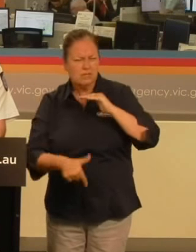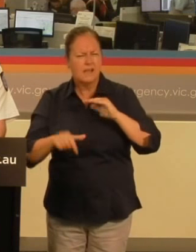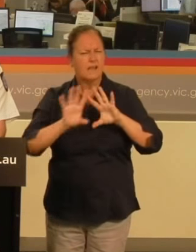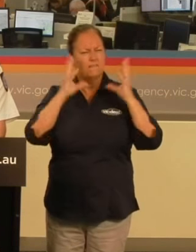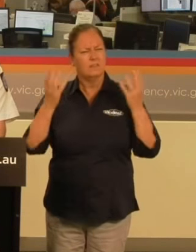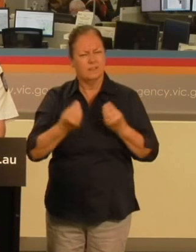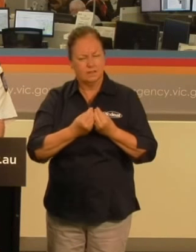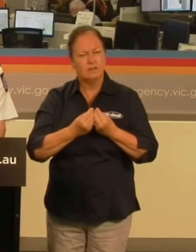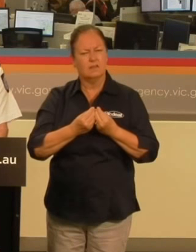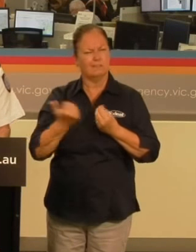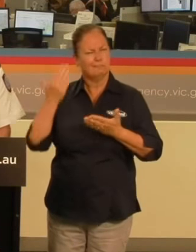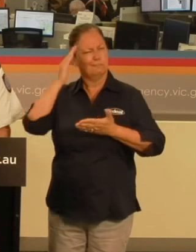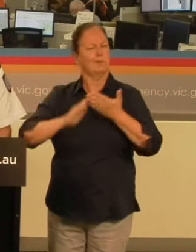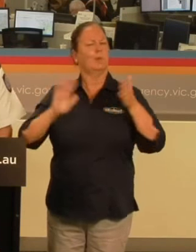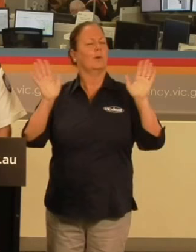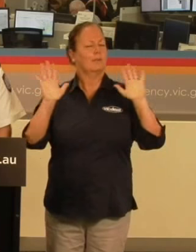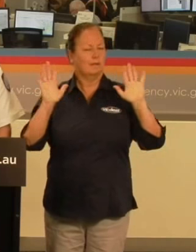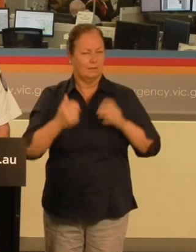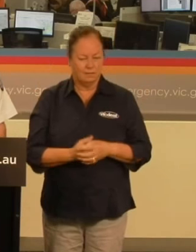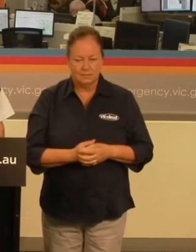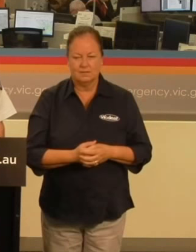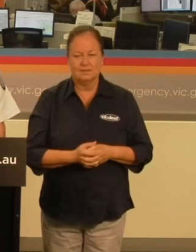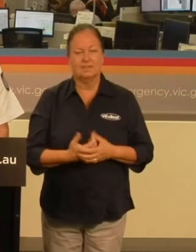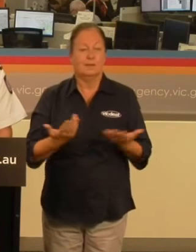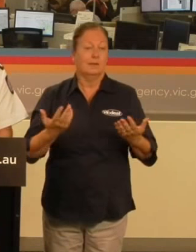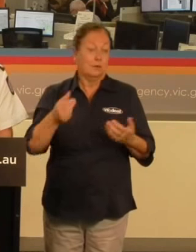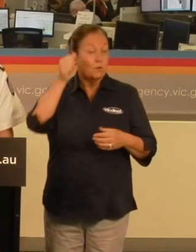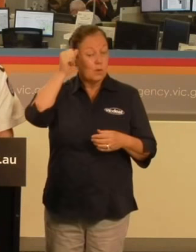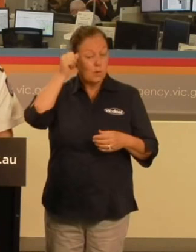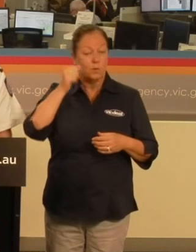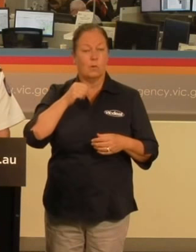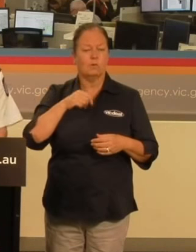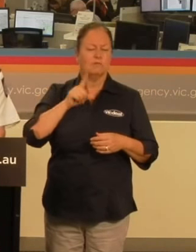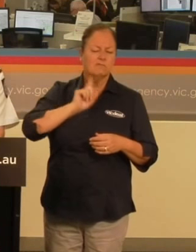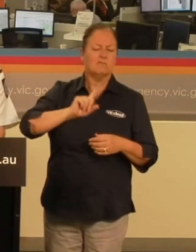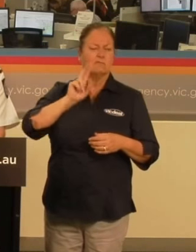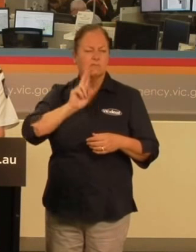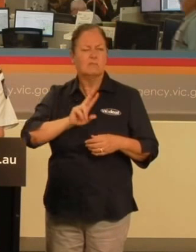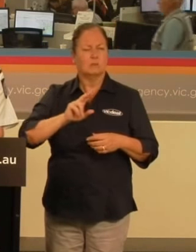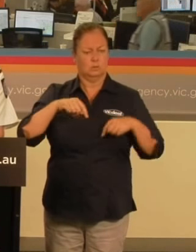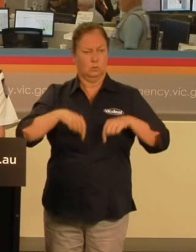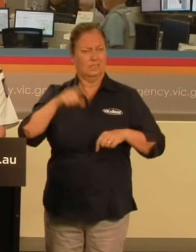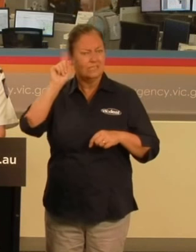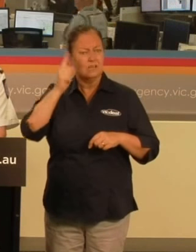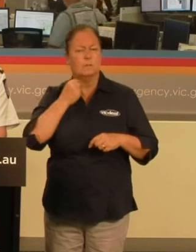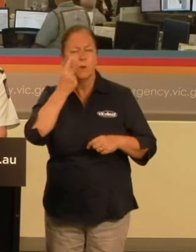scenario and that's been one of our challenges obviously over the last number of days is how to describe what is a summer day that's come back across